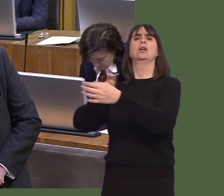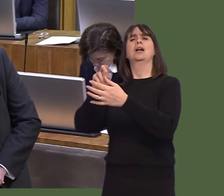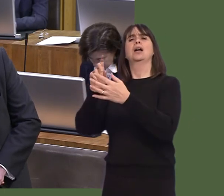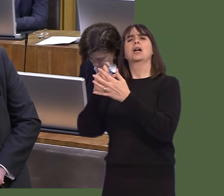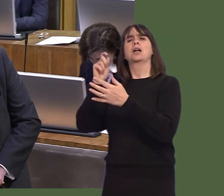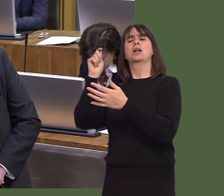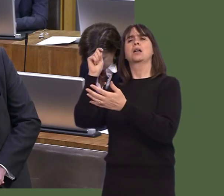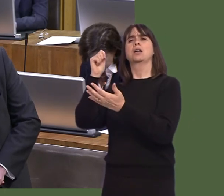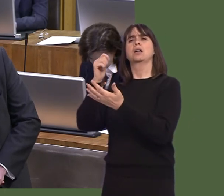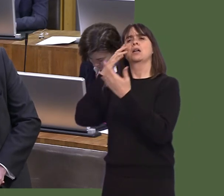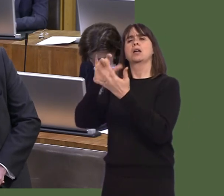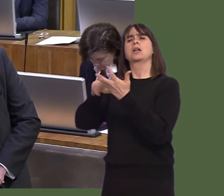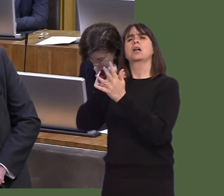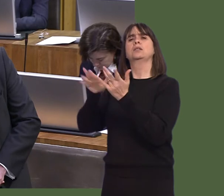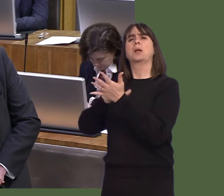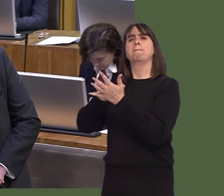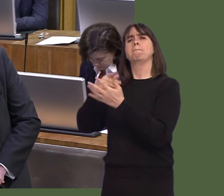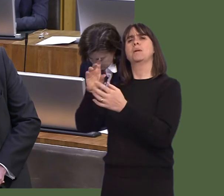up for his own country?